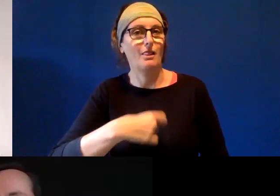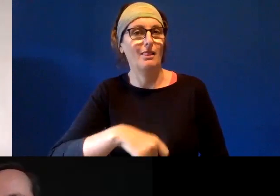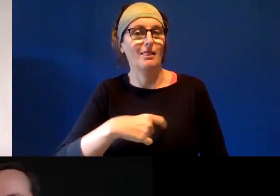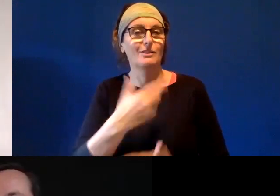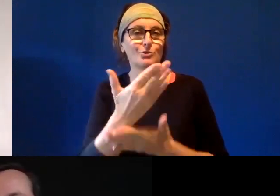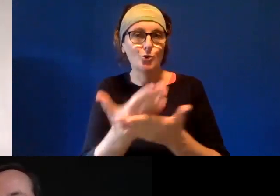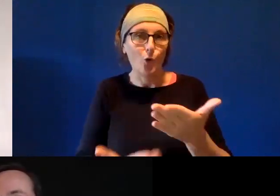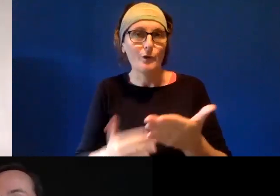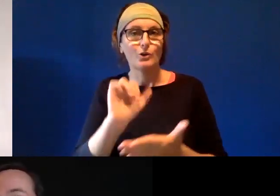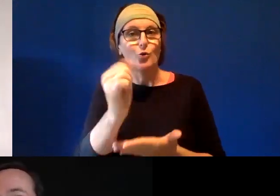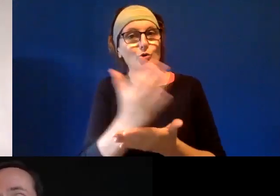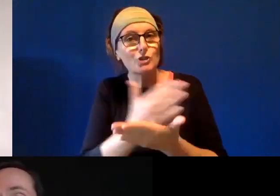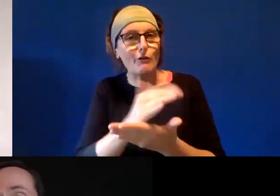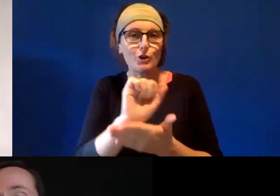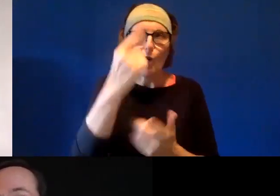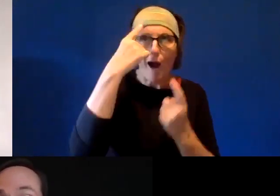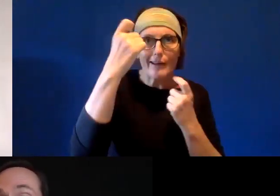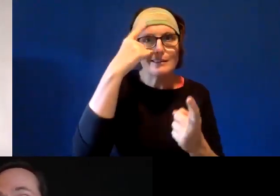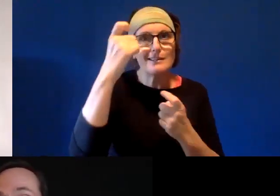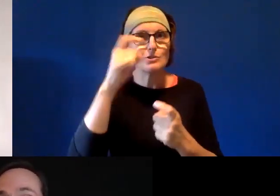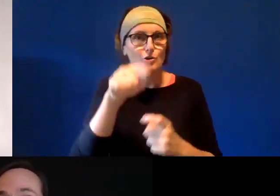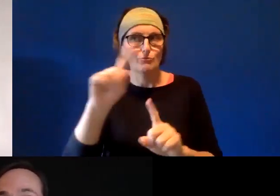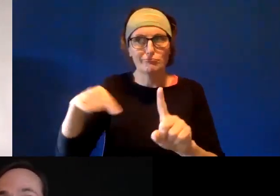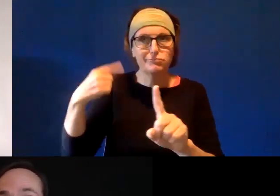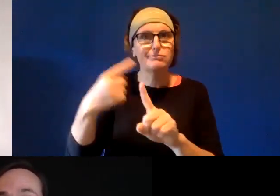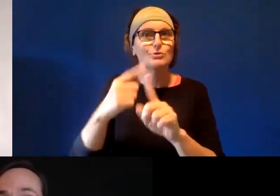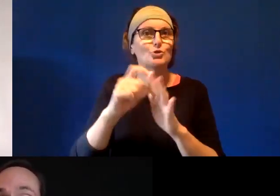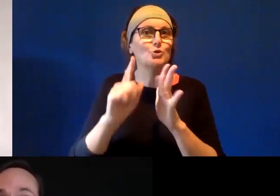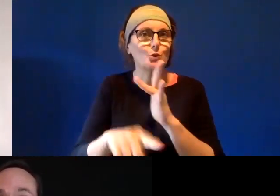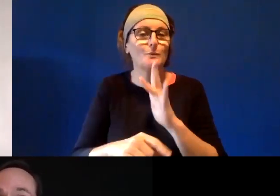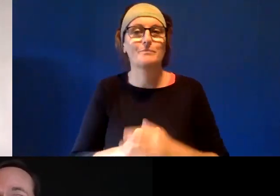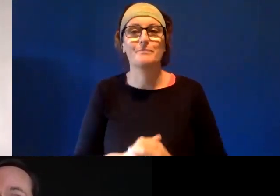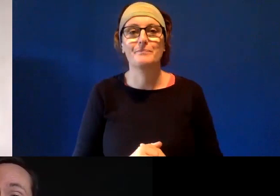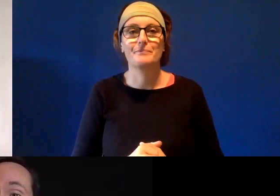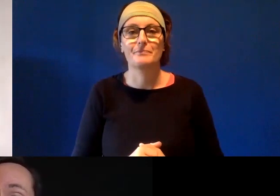and - approach to what you have been doing. Listen, there are a bunch of